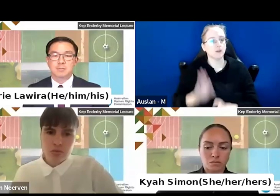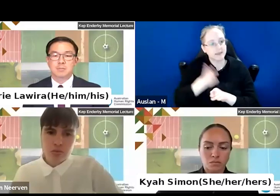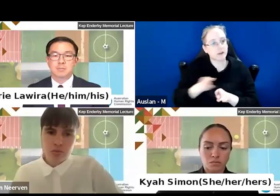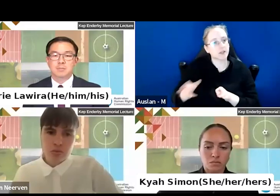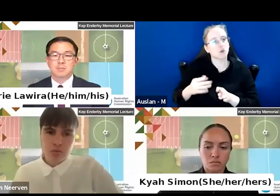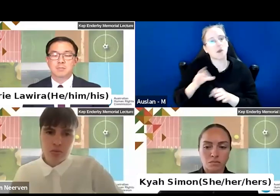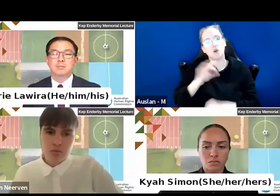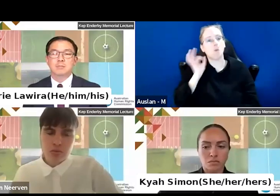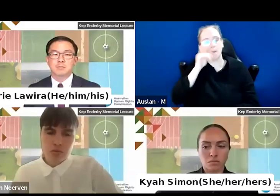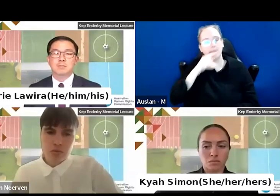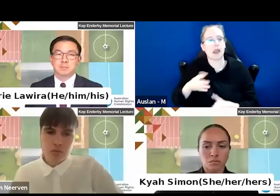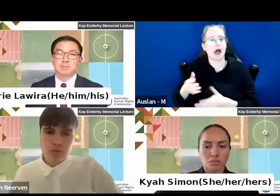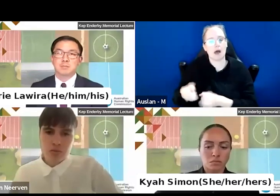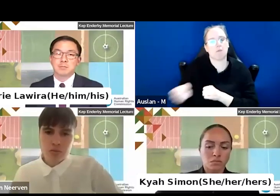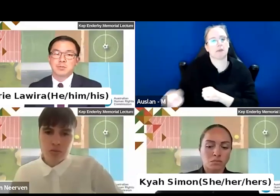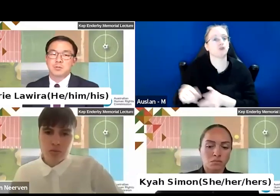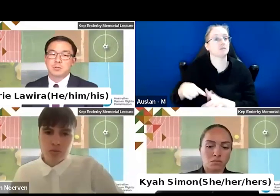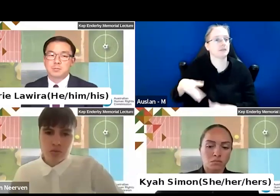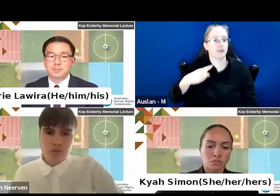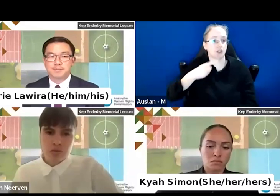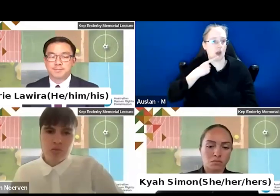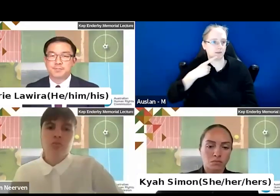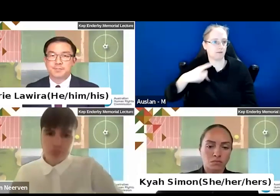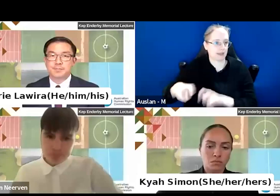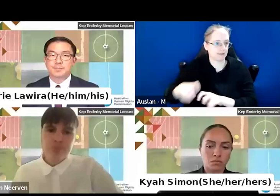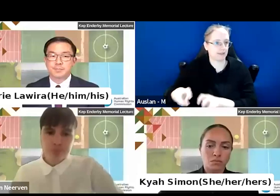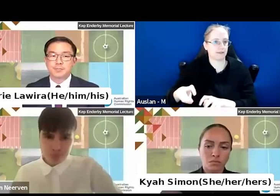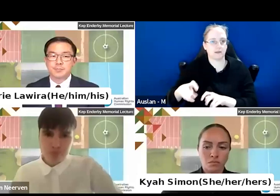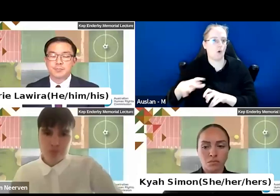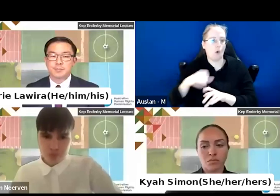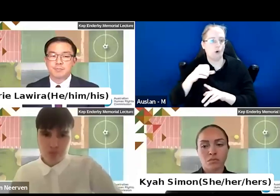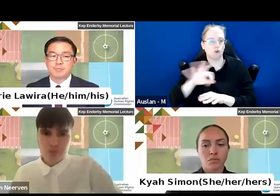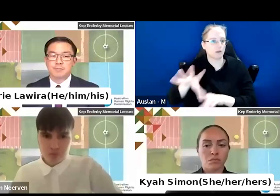on the field, but also go into coaching and other post-playing opportunities